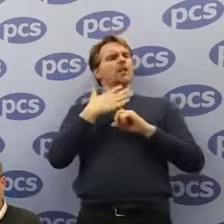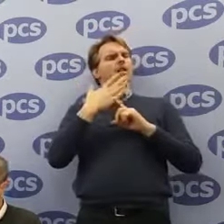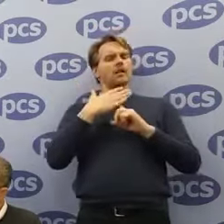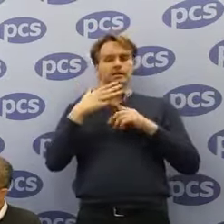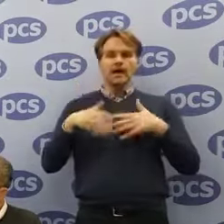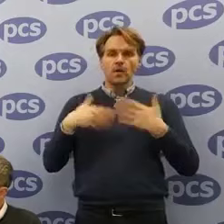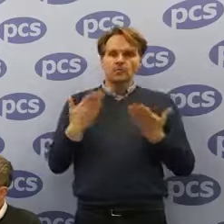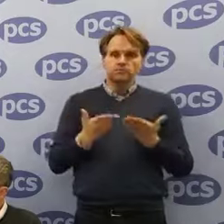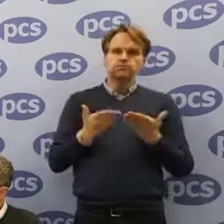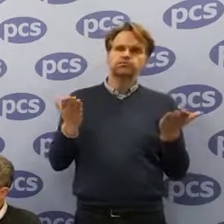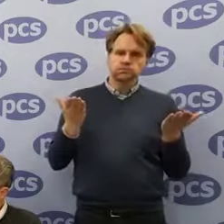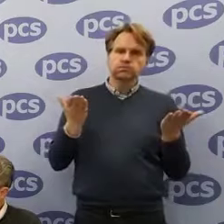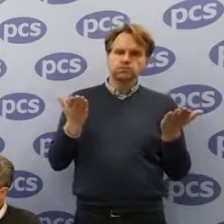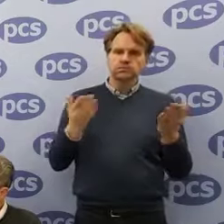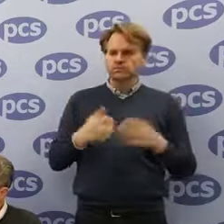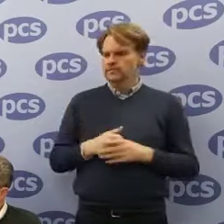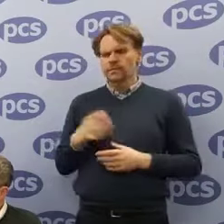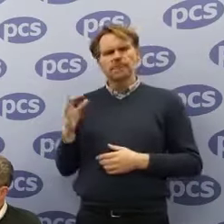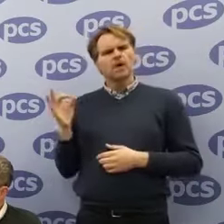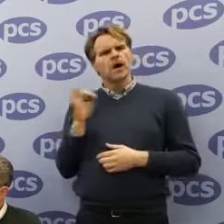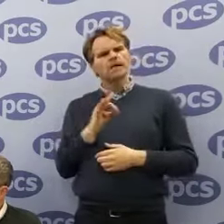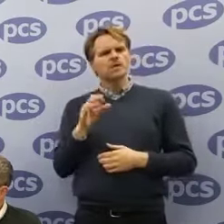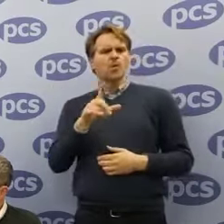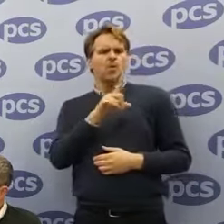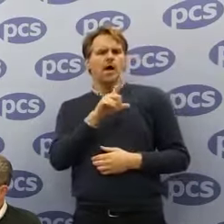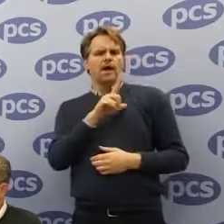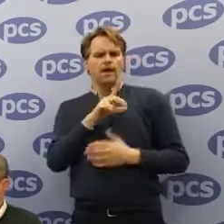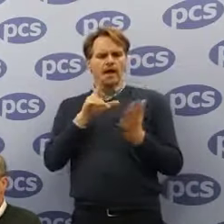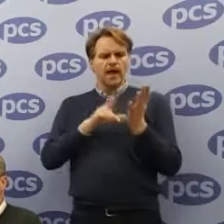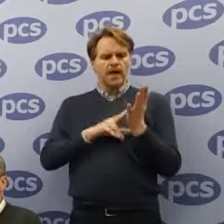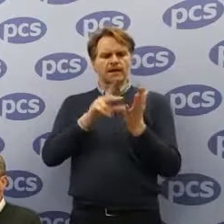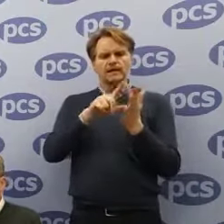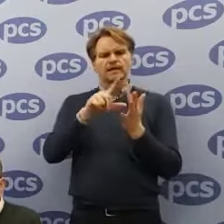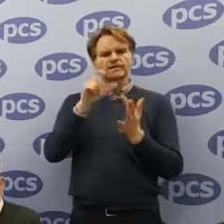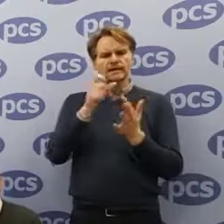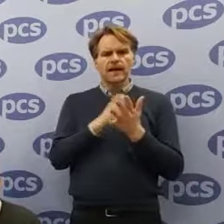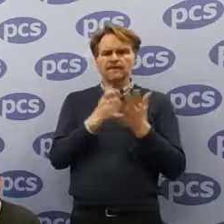why the NEC's carrying out a consultation on pay at the moment? Yes I